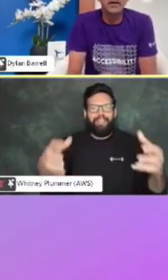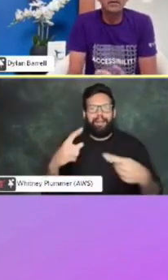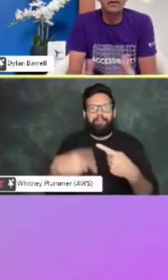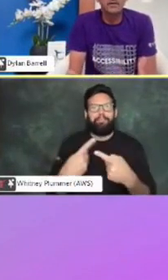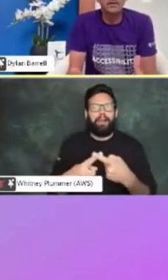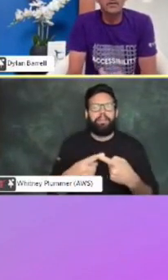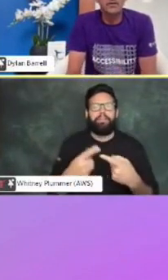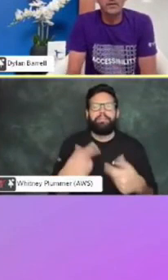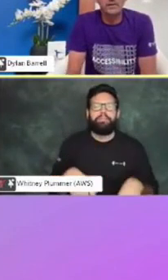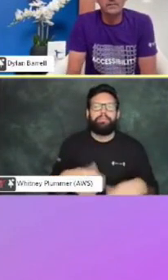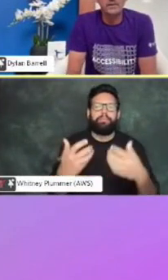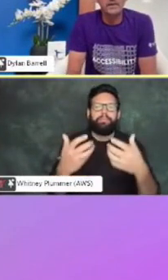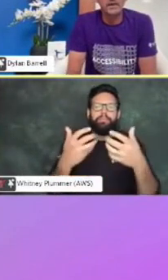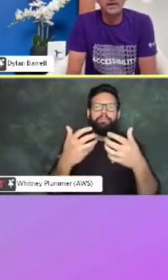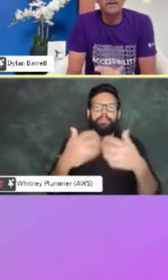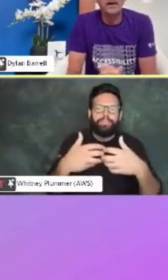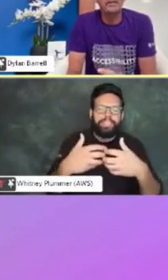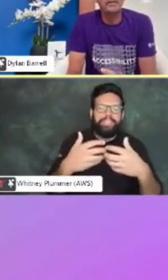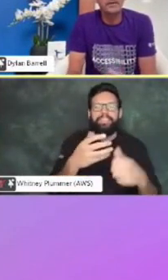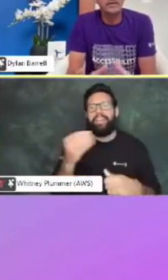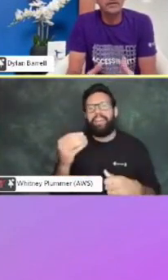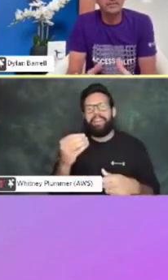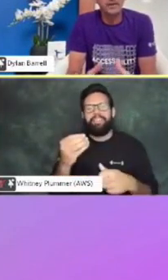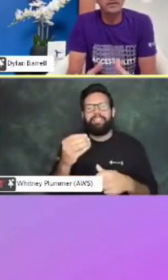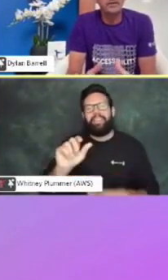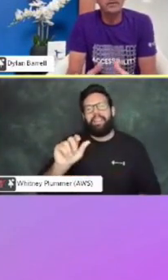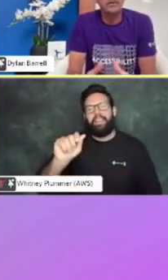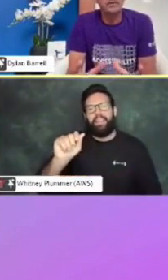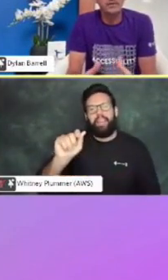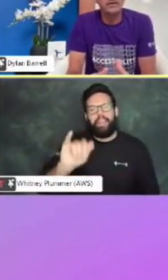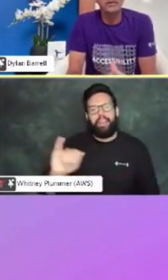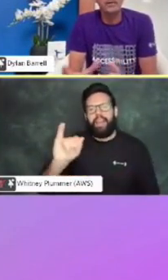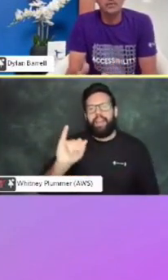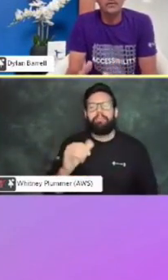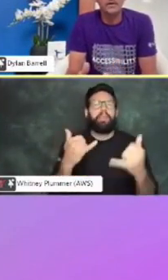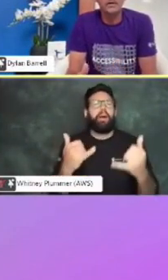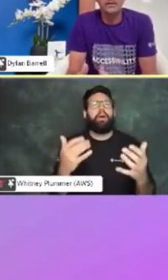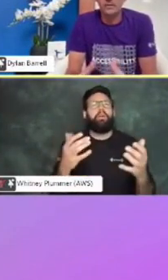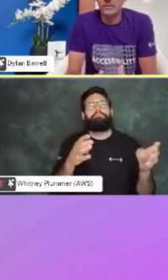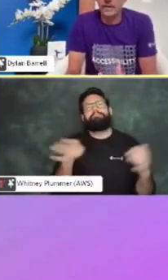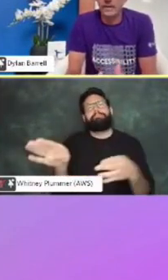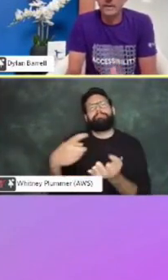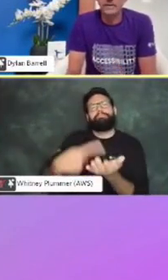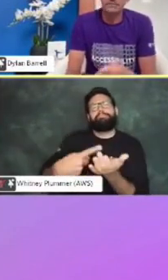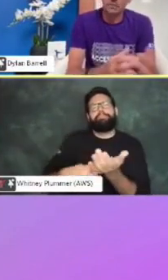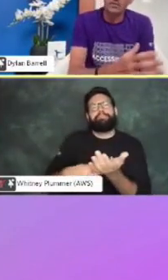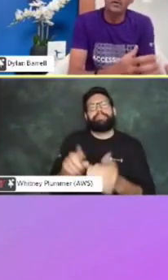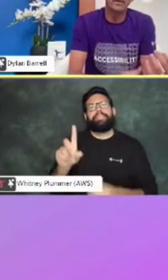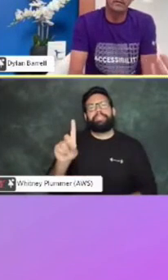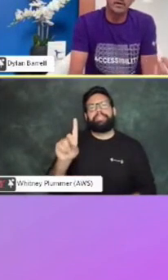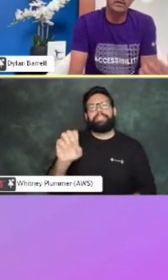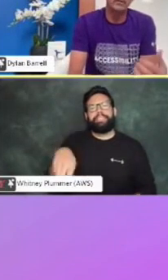So let me just talk a little bit about Deque approach to doing this and what we can do today. There's more in the works,